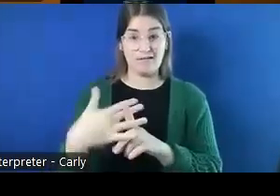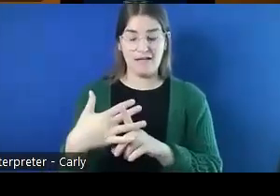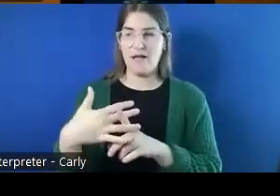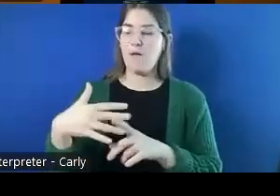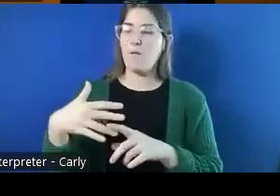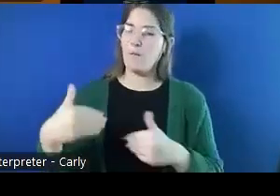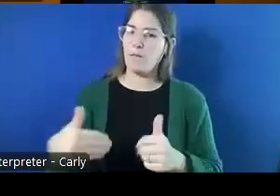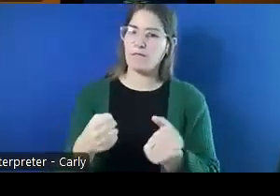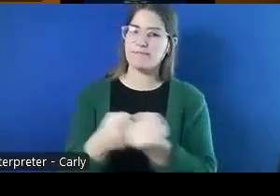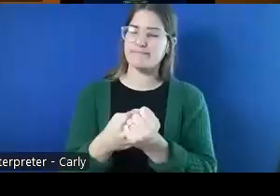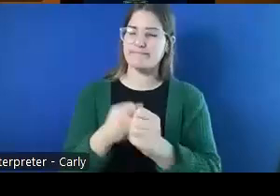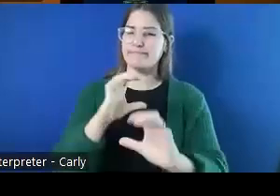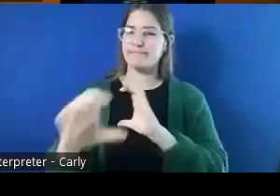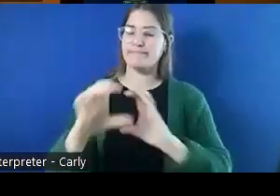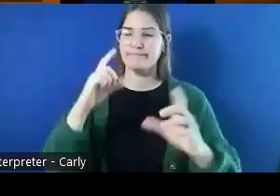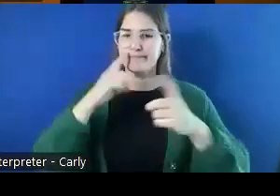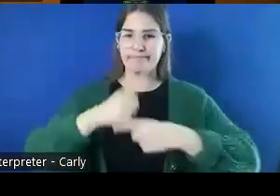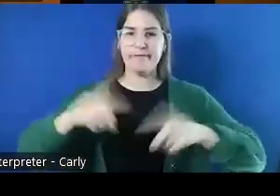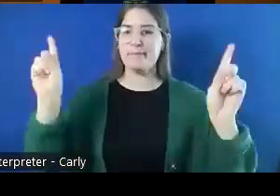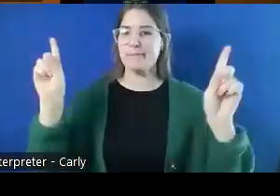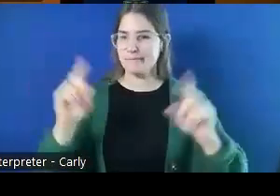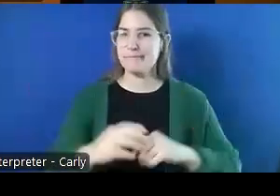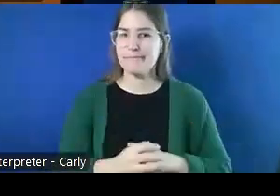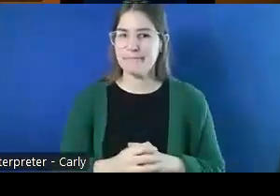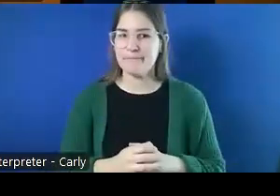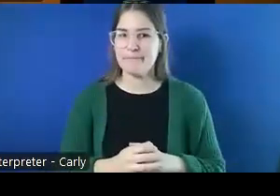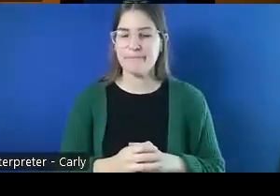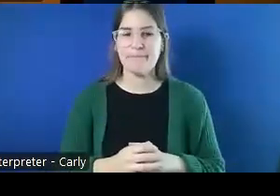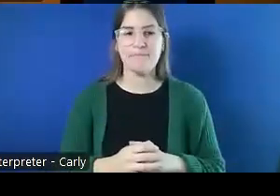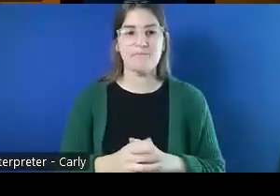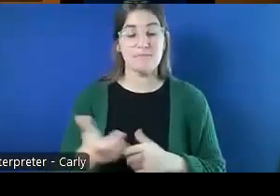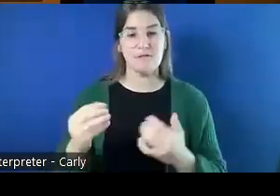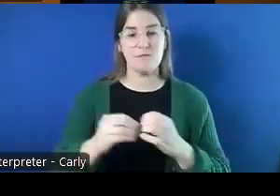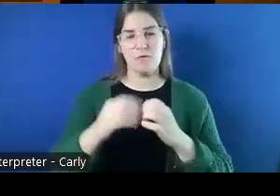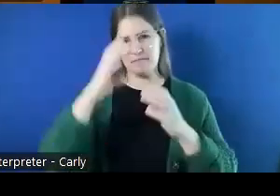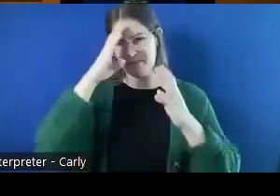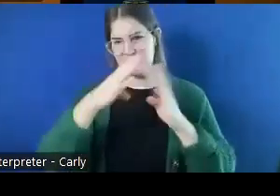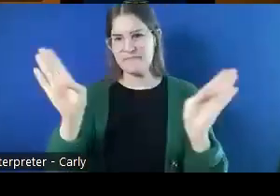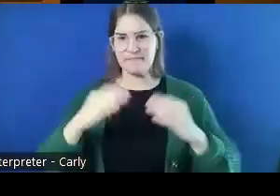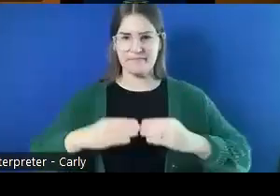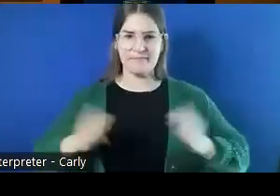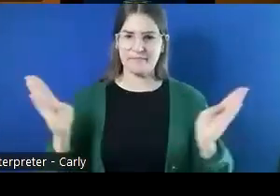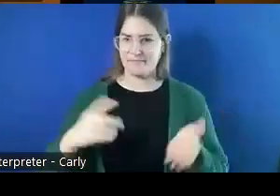communication Styles um to to help them be able to talk more openly about cancer and talk more openly